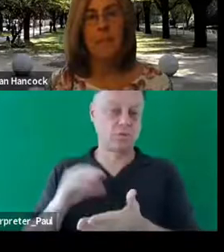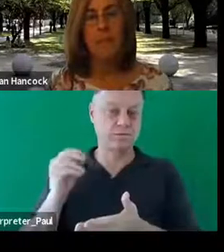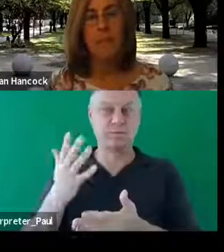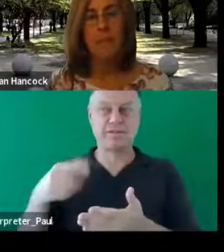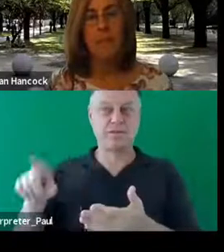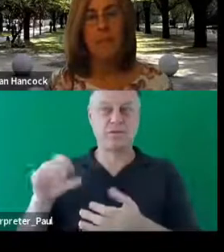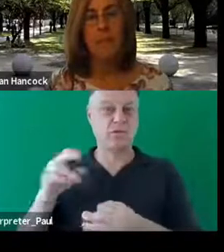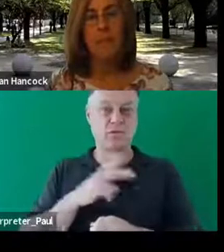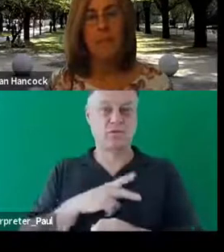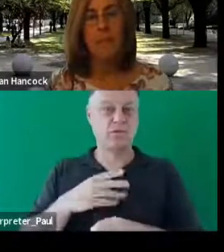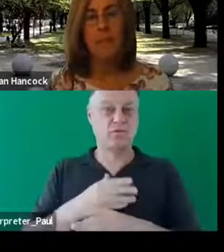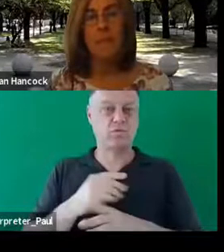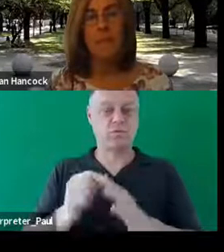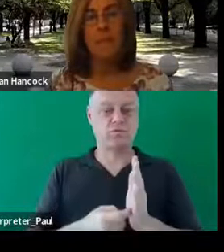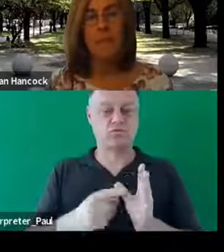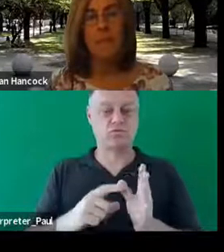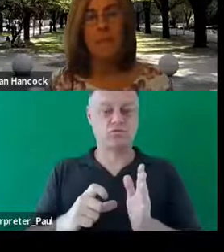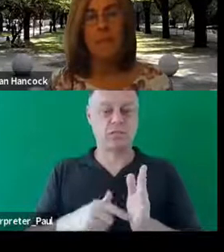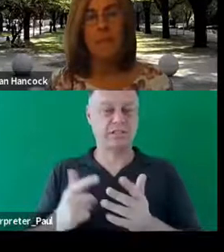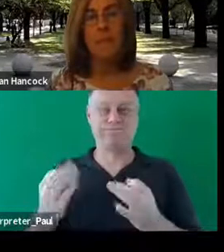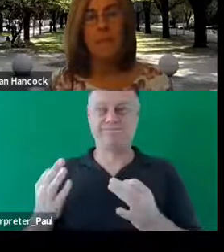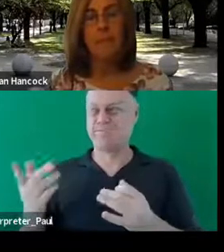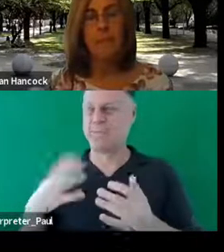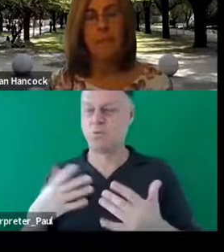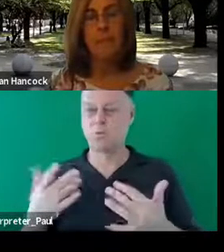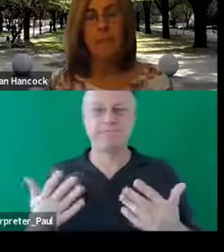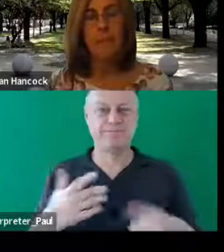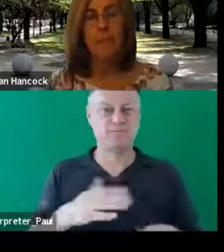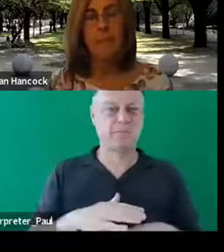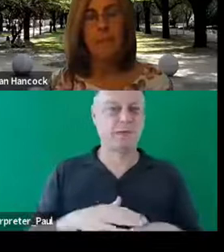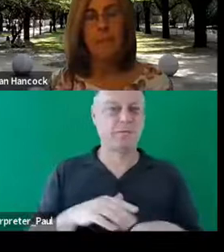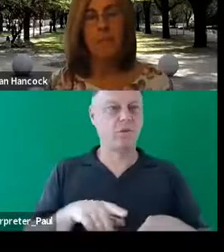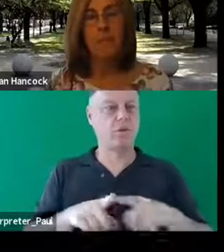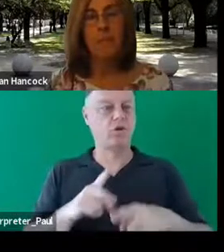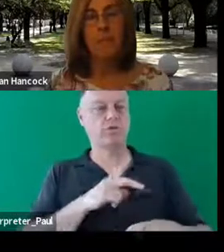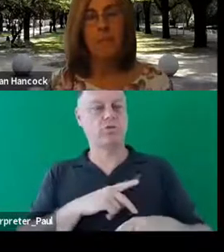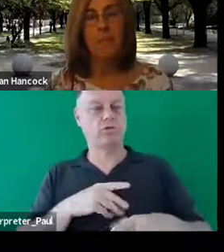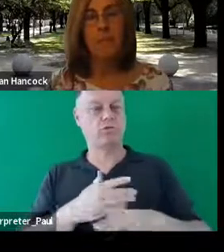practice and they are very interested in getting that level of professional practice underway,